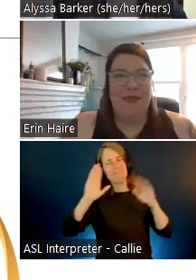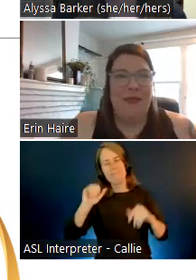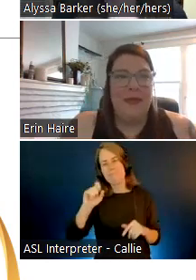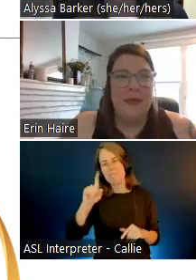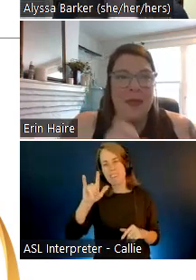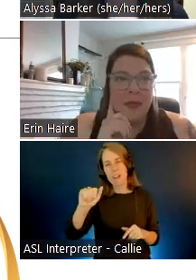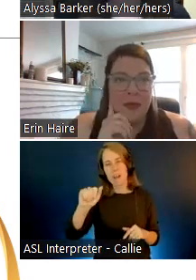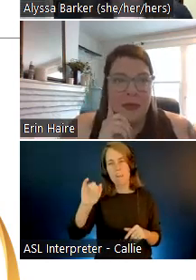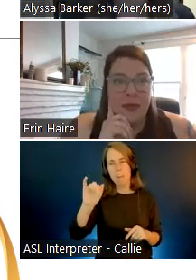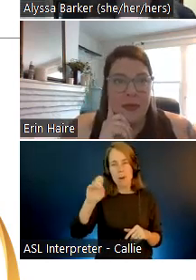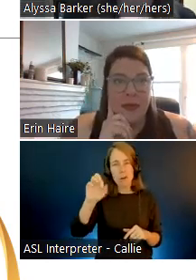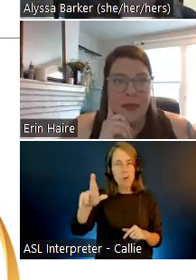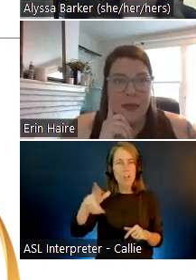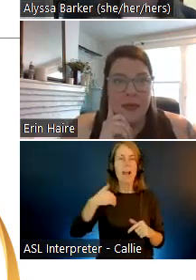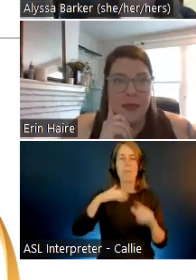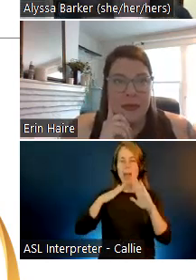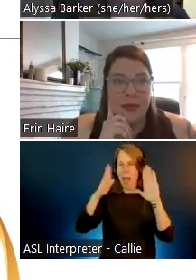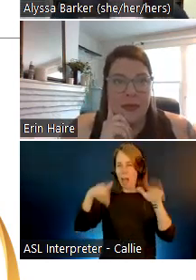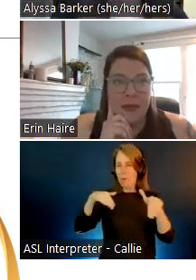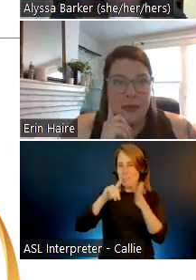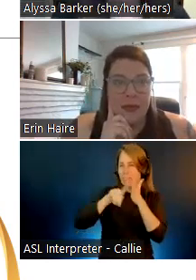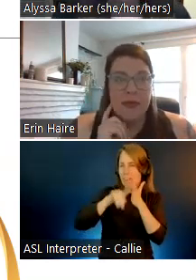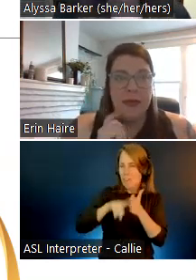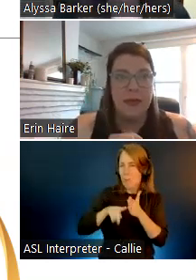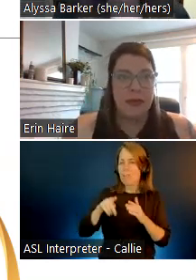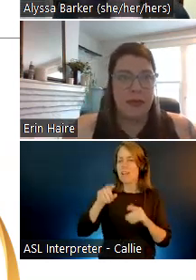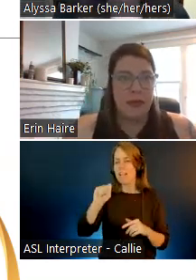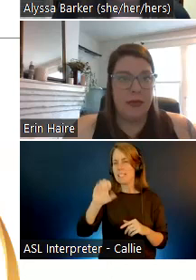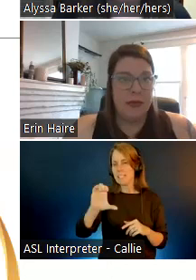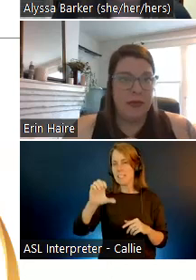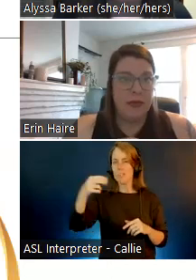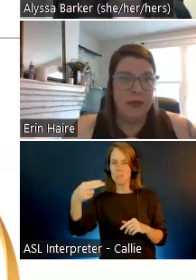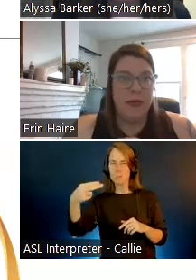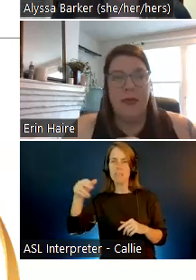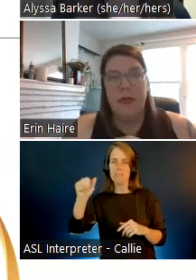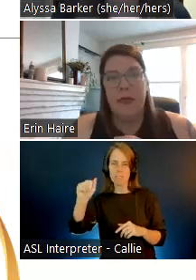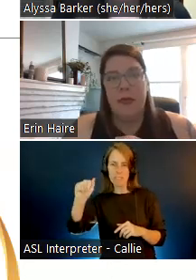the South Carolina Human Affairs Commission um if you don't know who we are we call ourselves SCHAC